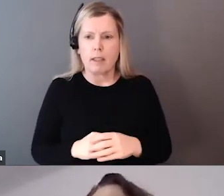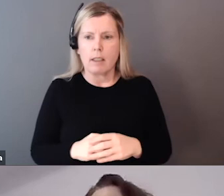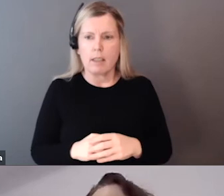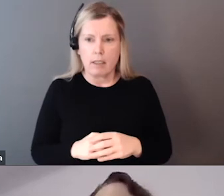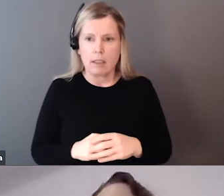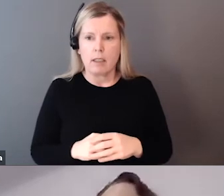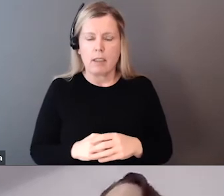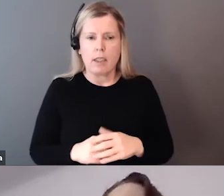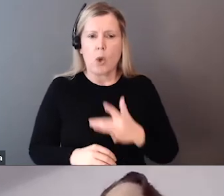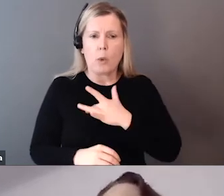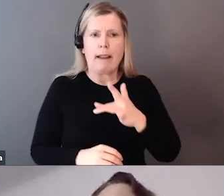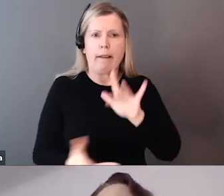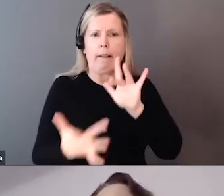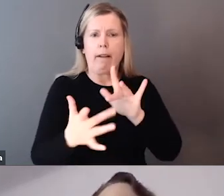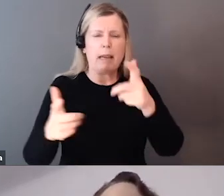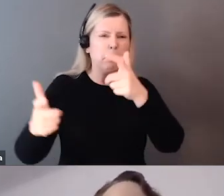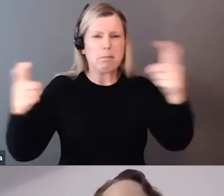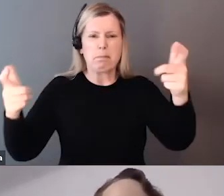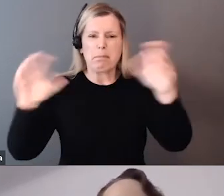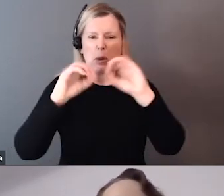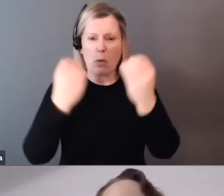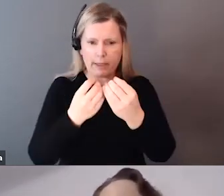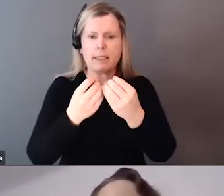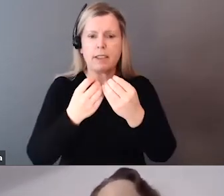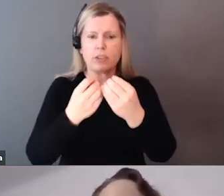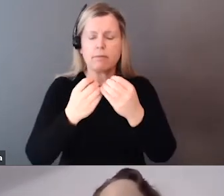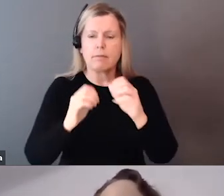that was their job, to manage work absence and return to work. There were also third-party